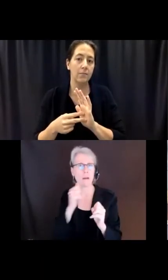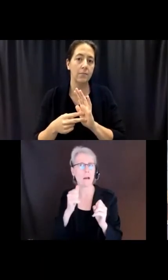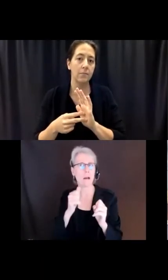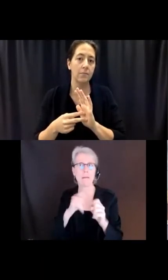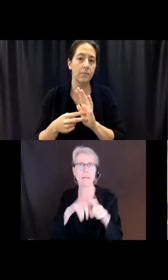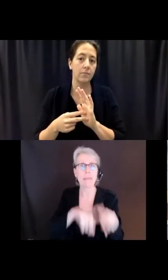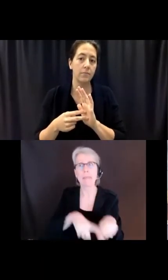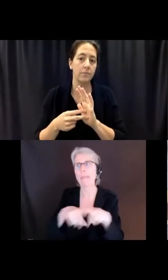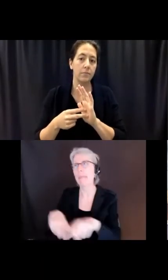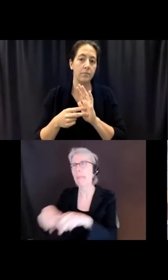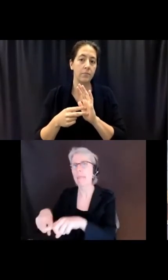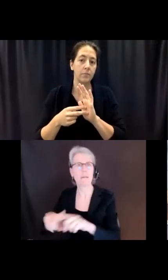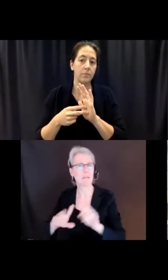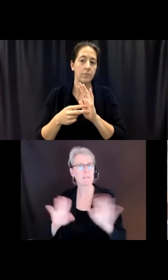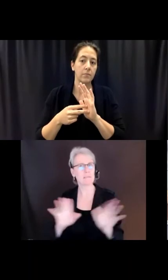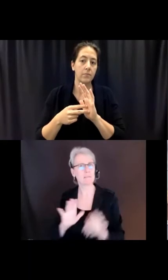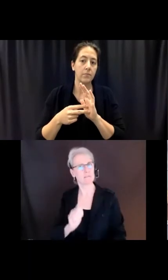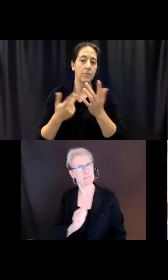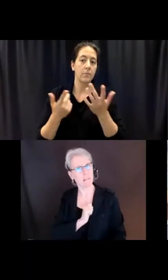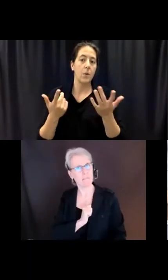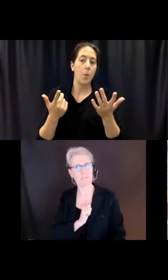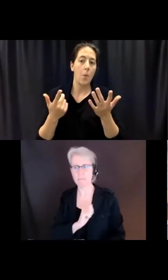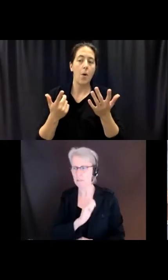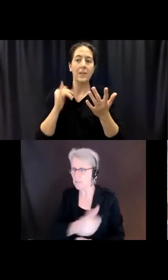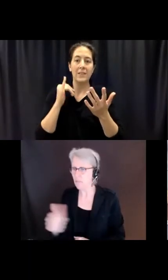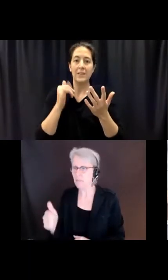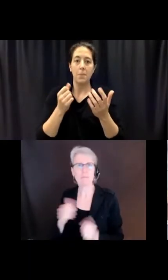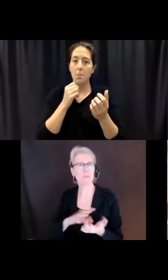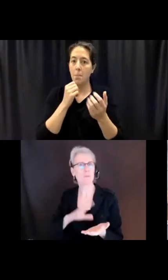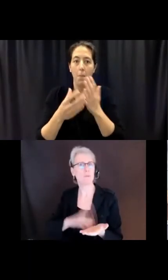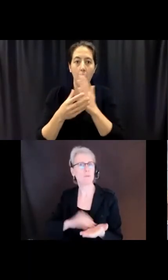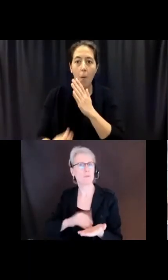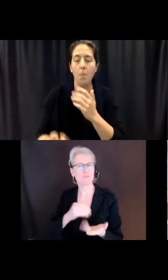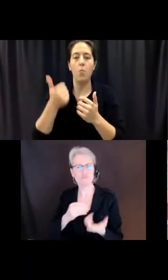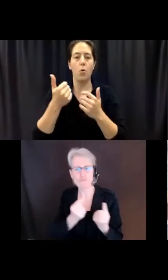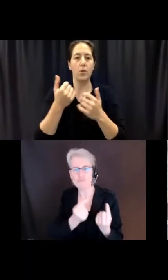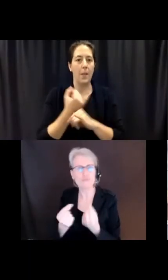WOULD BE LEARNING TO DO THINGS MORE ON OUR OWN, RIGHT? AND WE WOULD HAVE THAT OPPORTUNITY